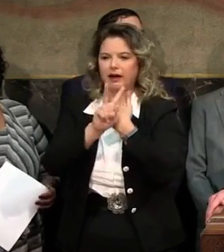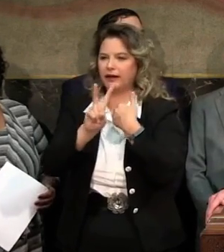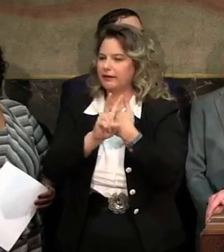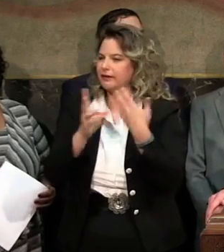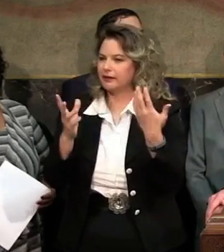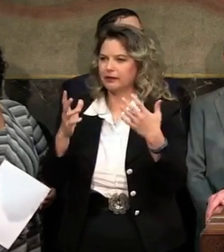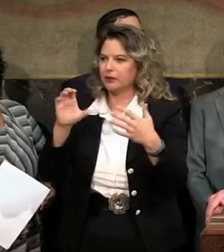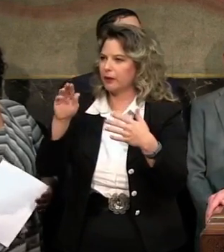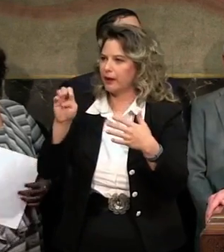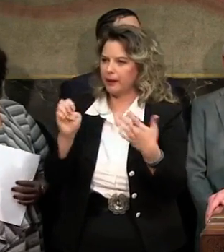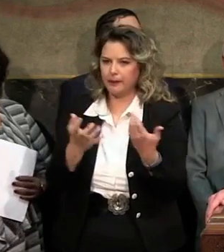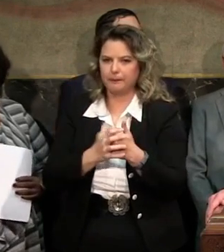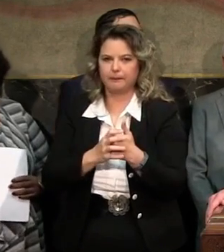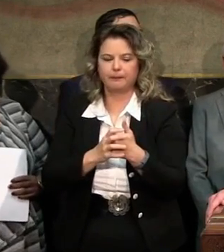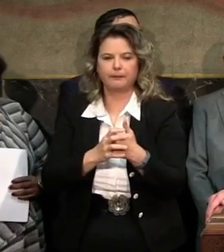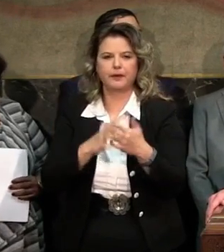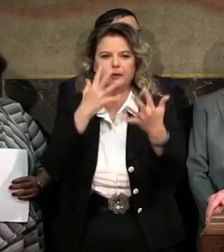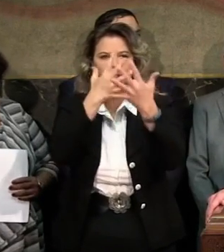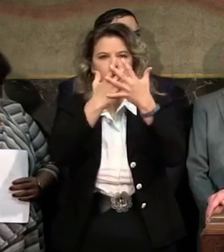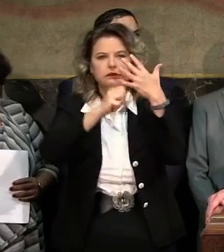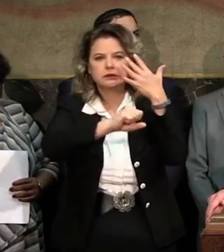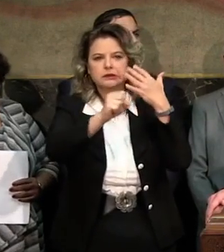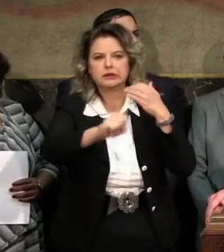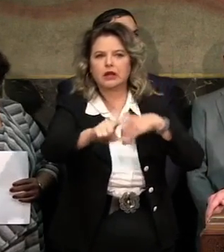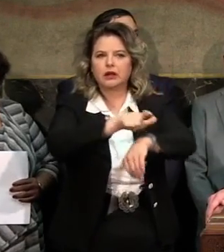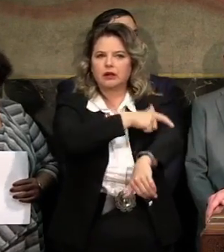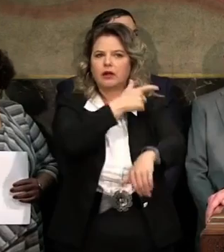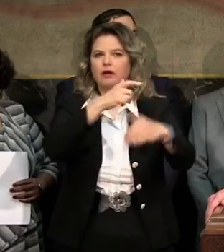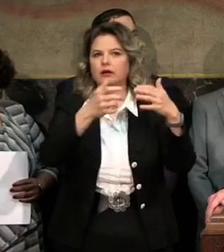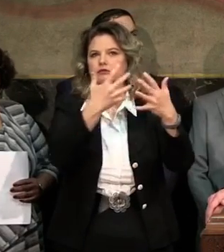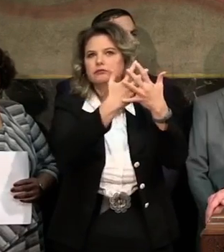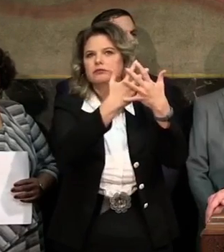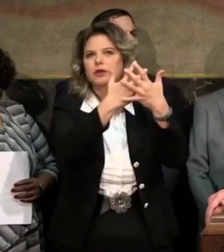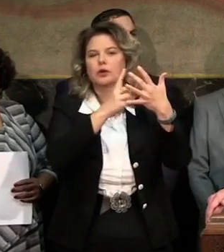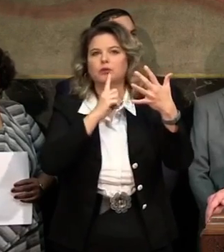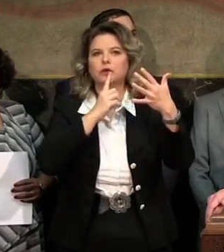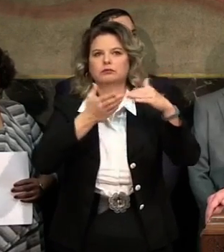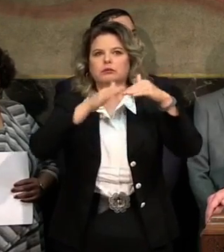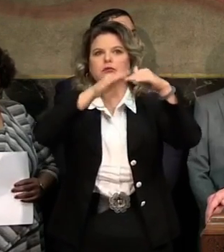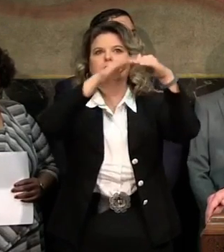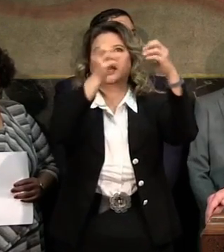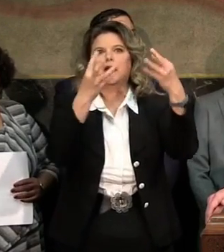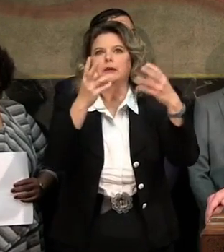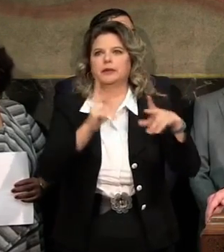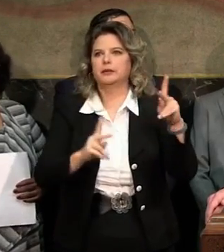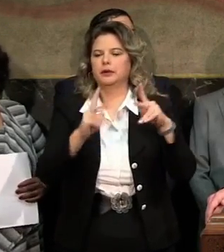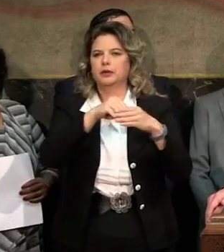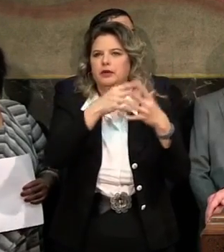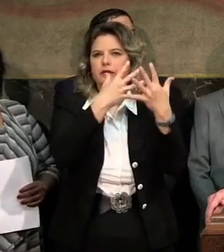lengthy prison terms are also driving up the number of people behind bars. Twenty percent of our prison population have